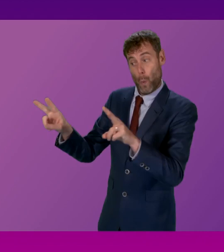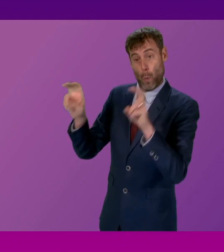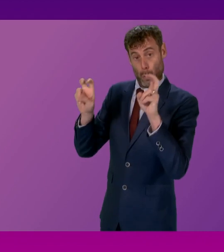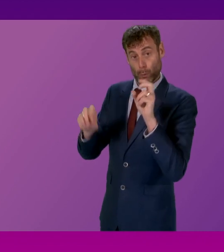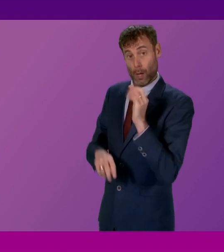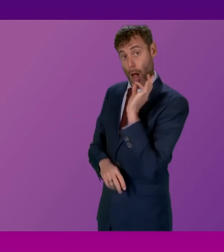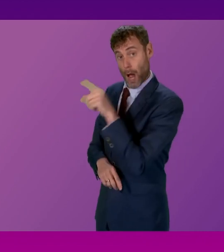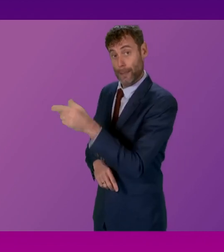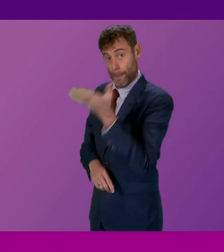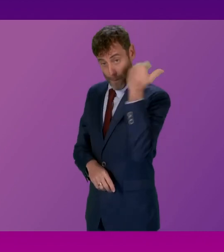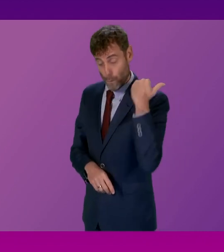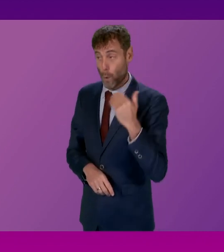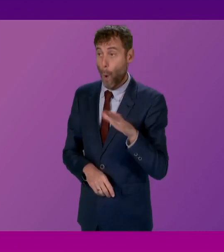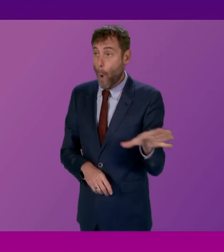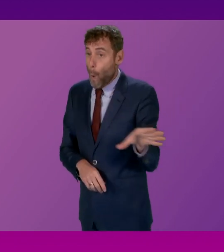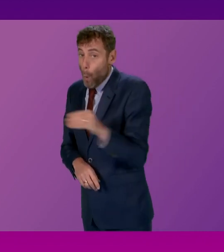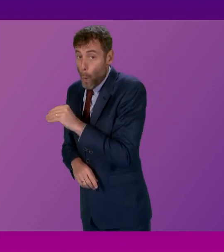have complied with the do not destroy instruction?